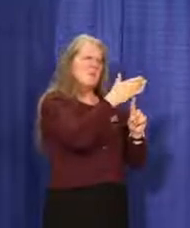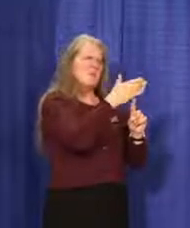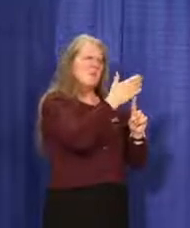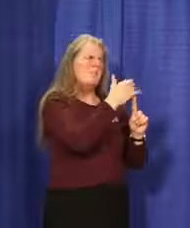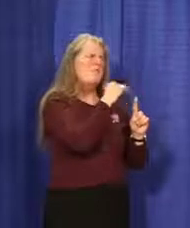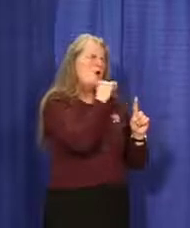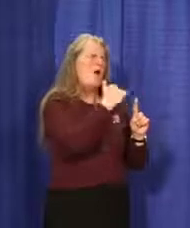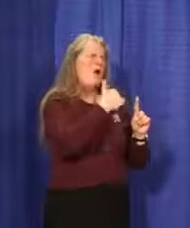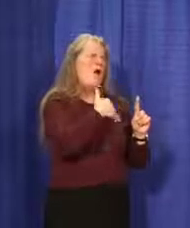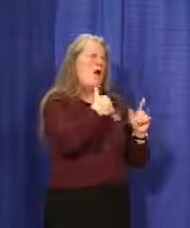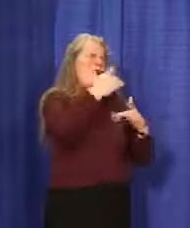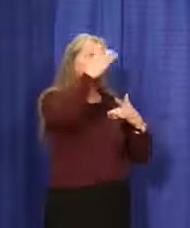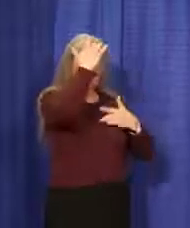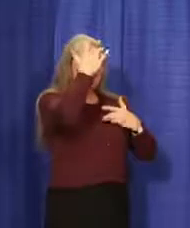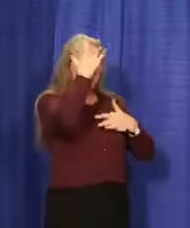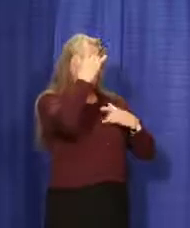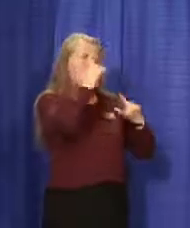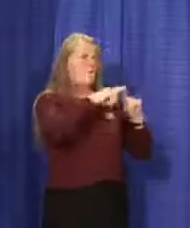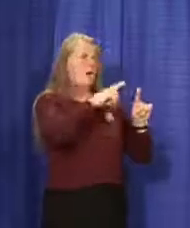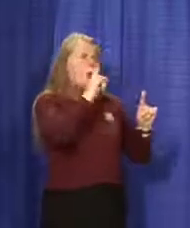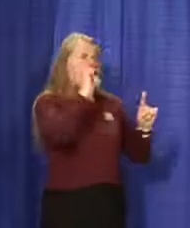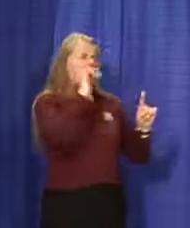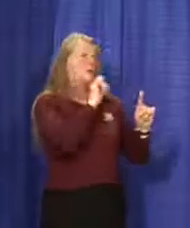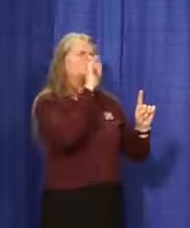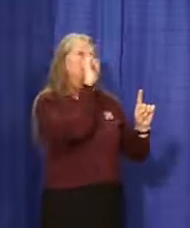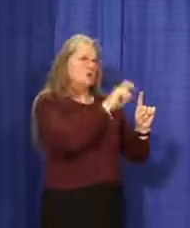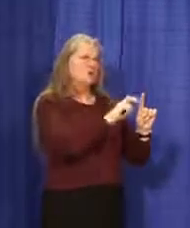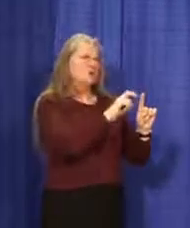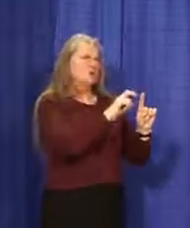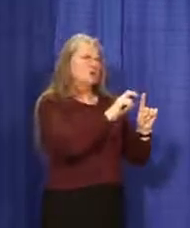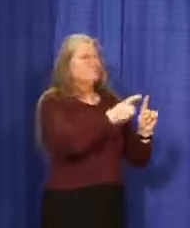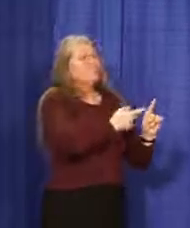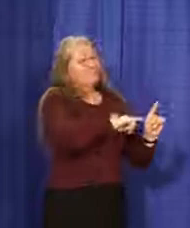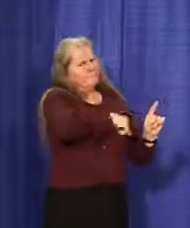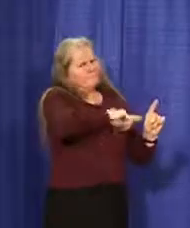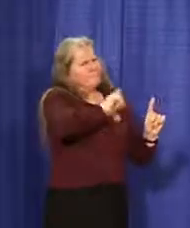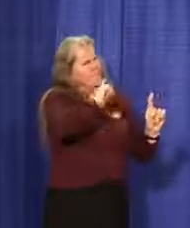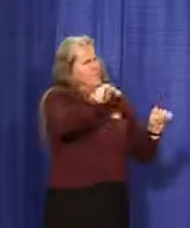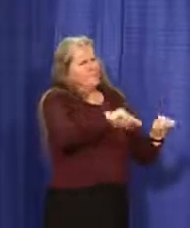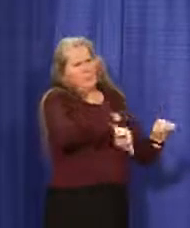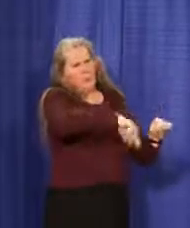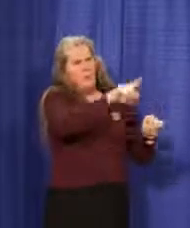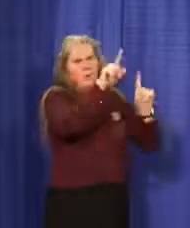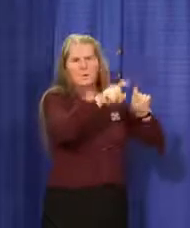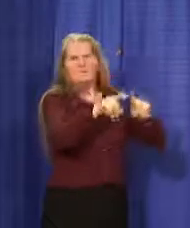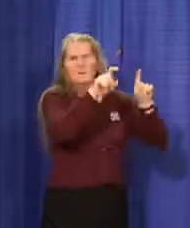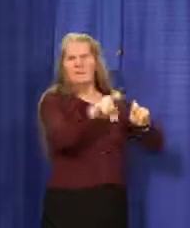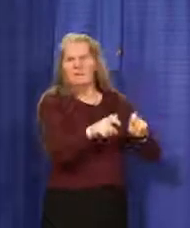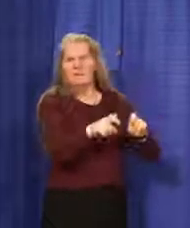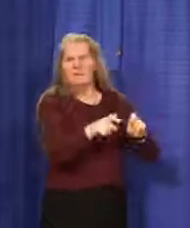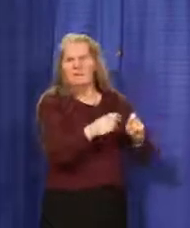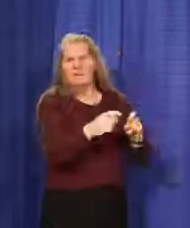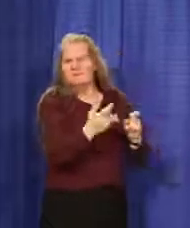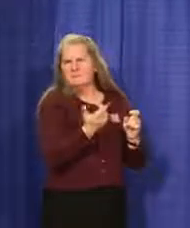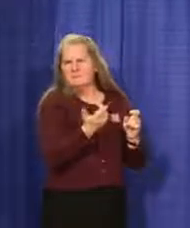are asymptomatic depending on that risk assessment, and other factors.